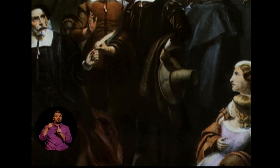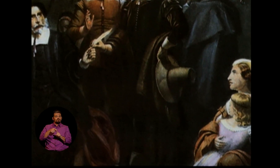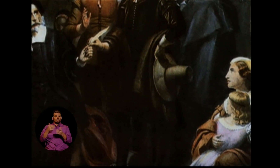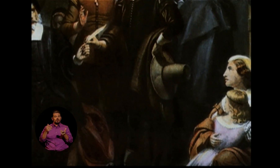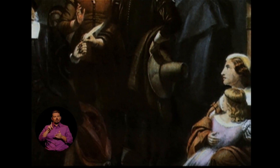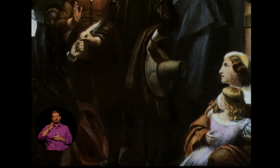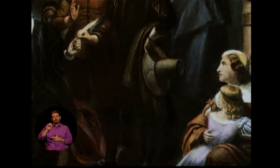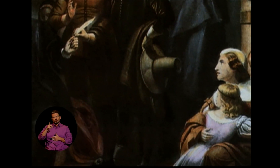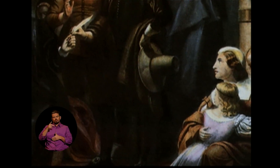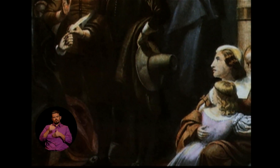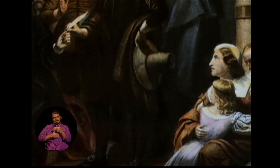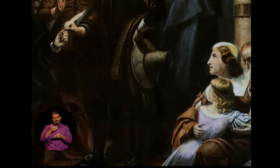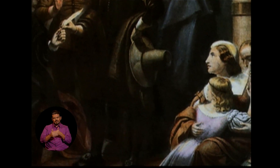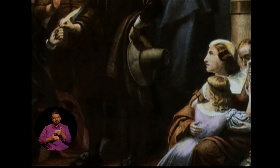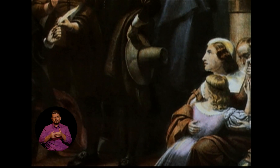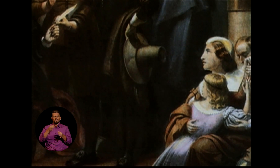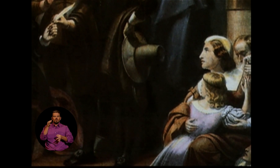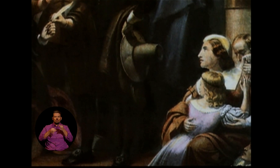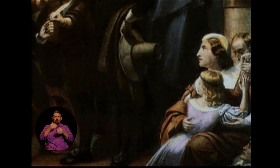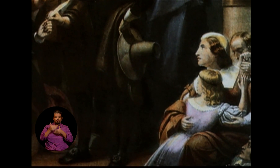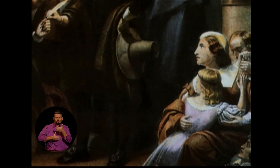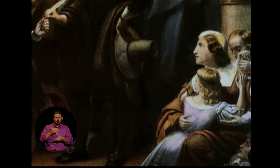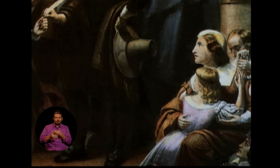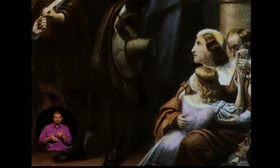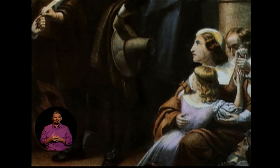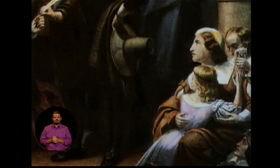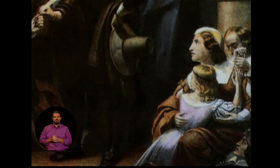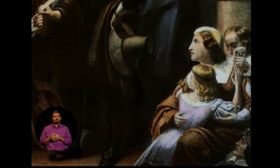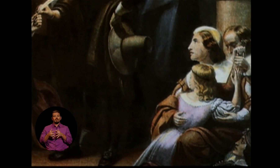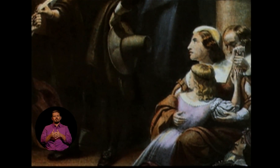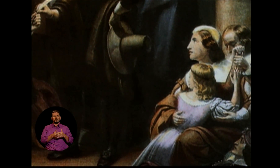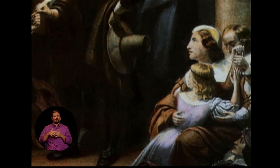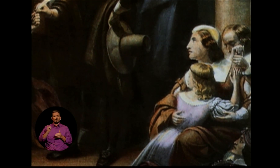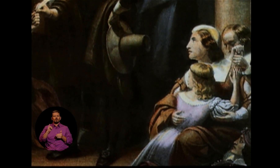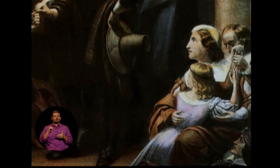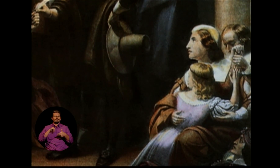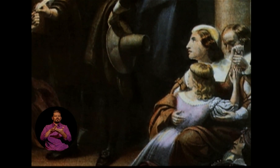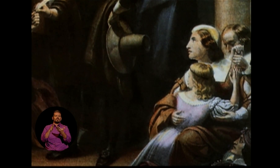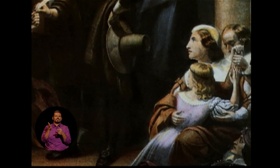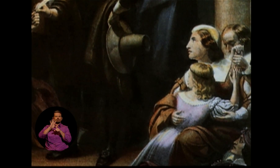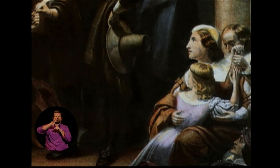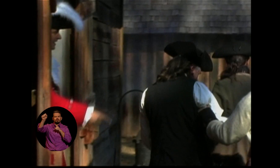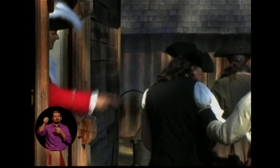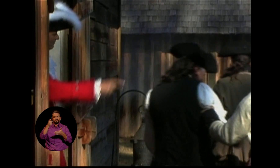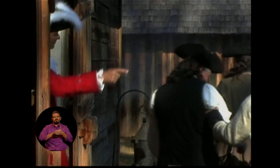THAT ENGLISHMEN WERE GUARANTEED. AND COLONISTS FACED EXCESSIVE BAILS AND CRUEL